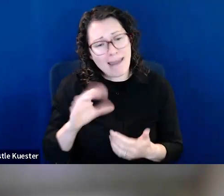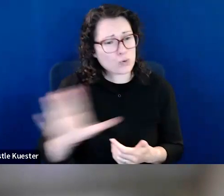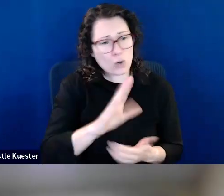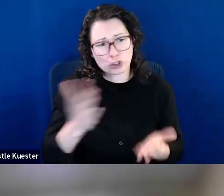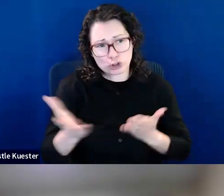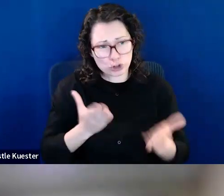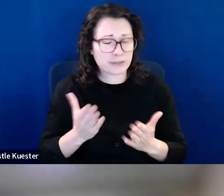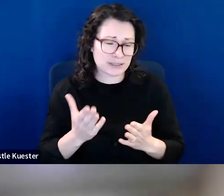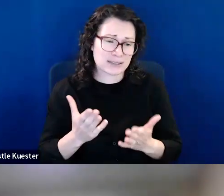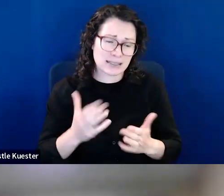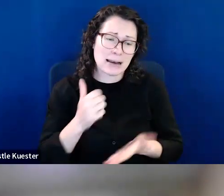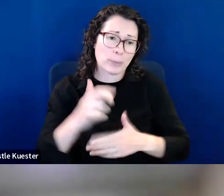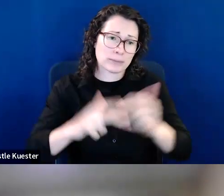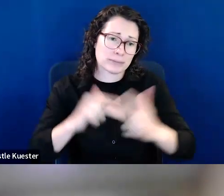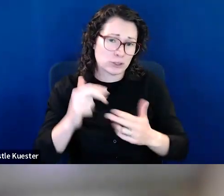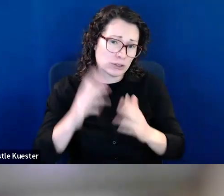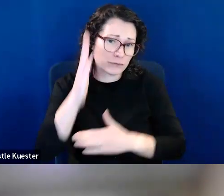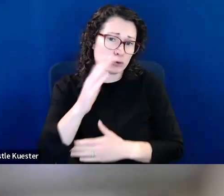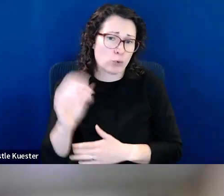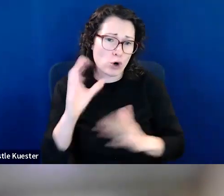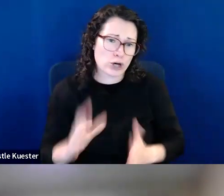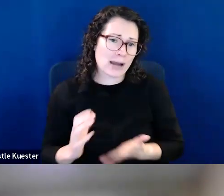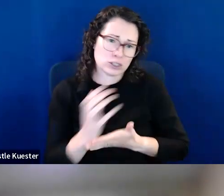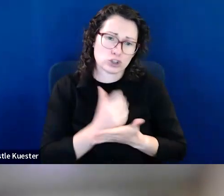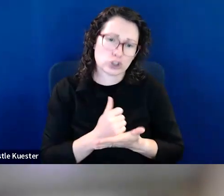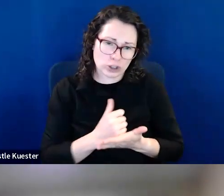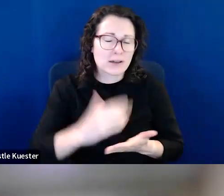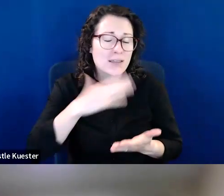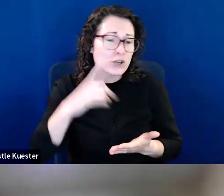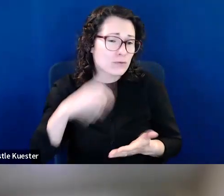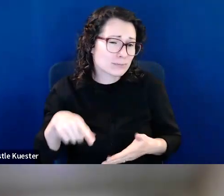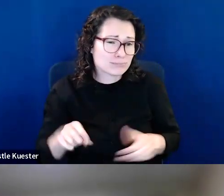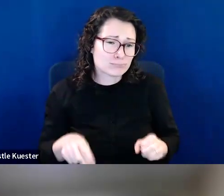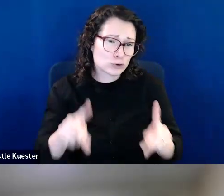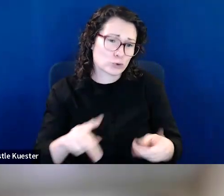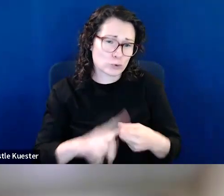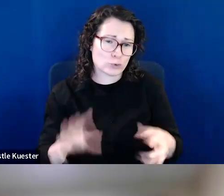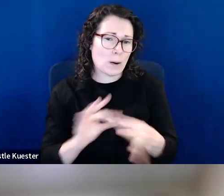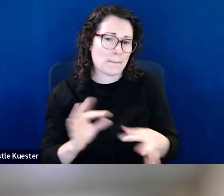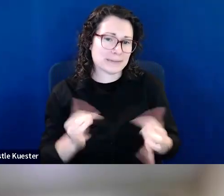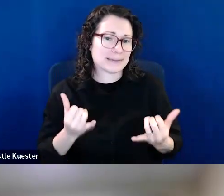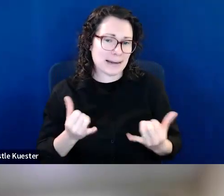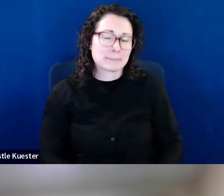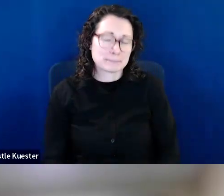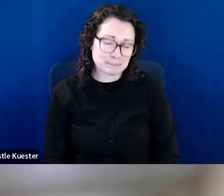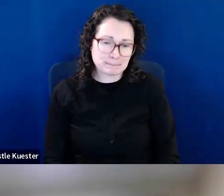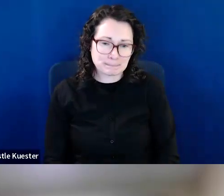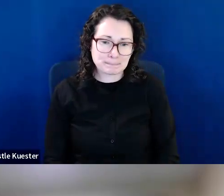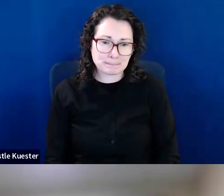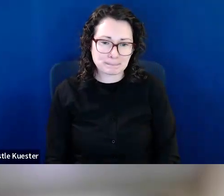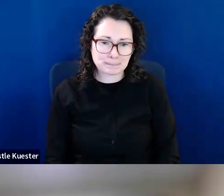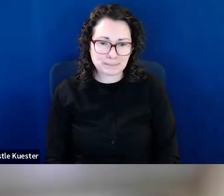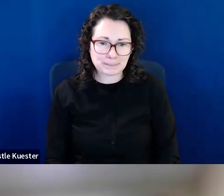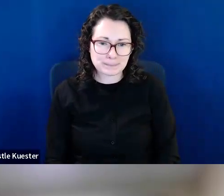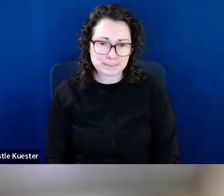building the future that Oregonians deserve. And thank you for this opportunity to comment today.